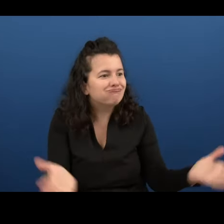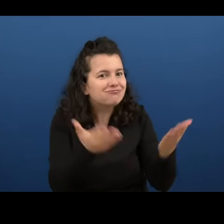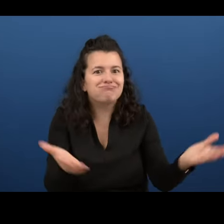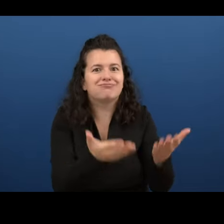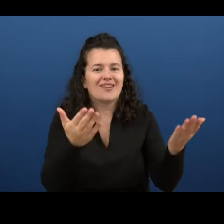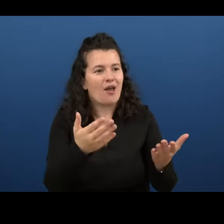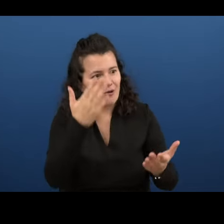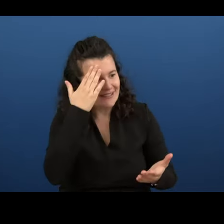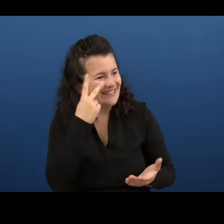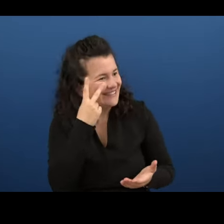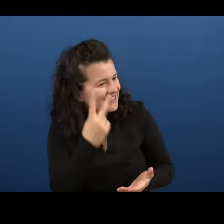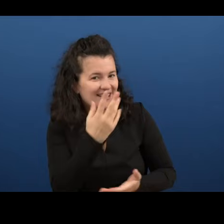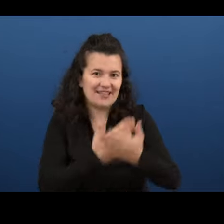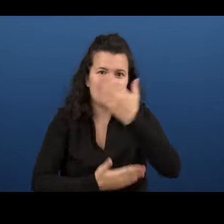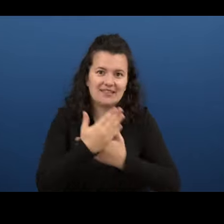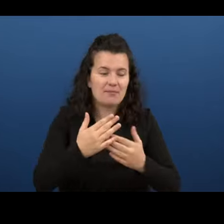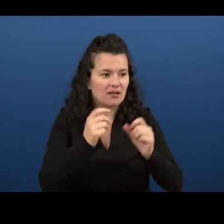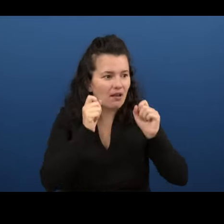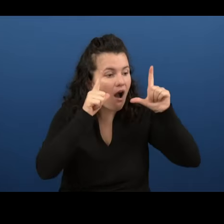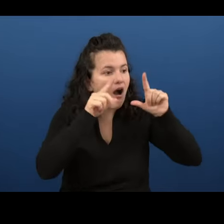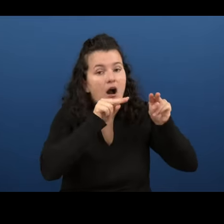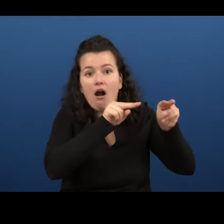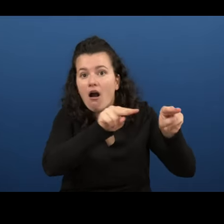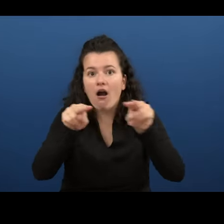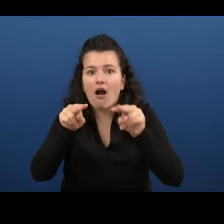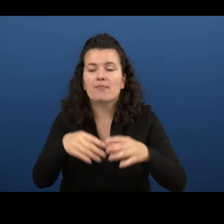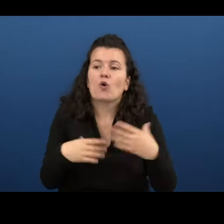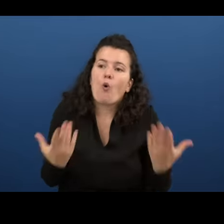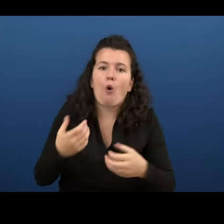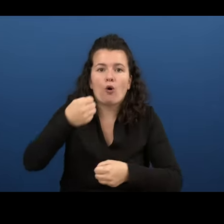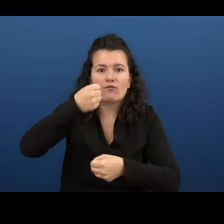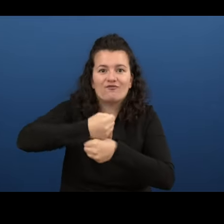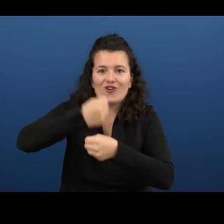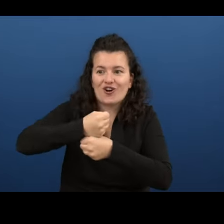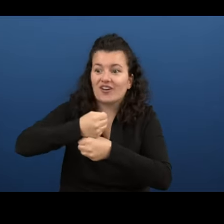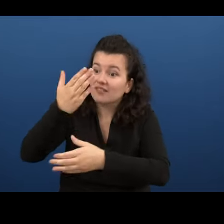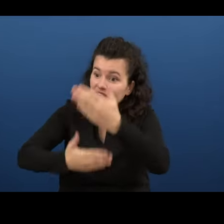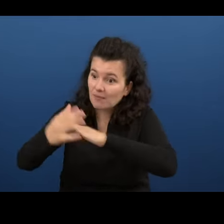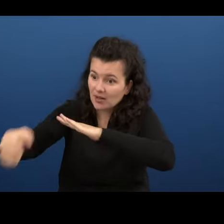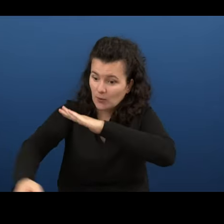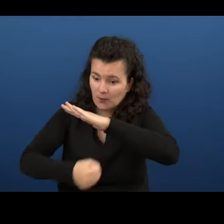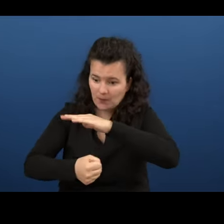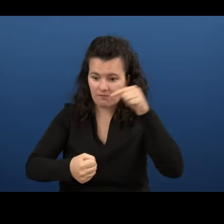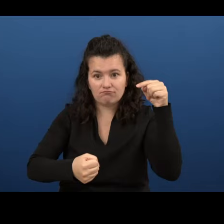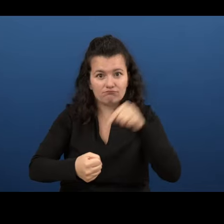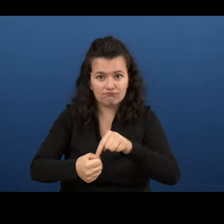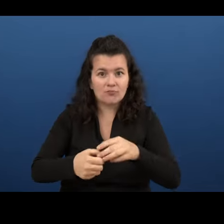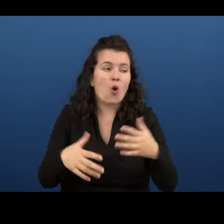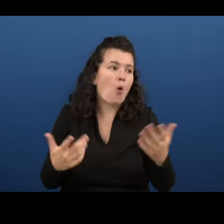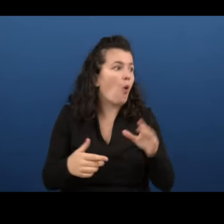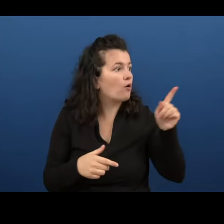09:39:29 The employability of persons with disabilities, as well as partnerships and